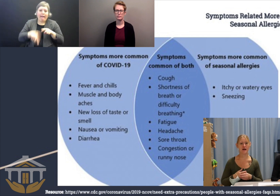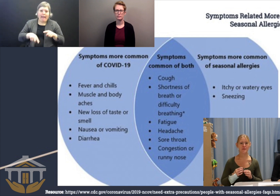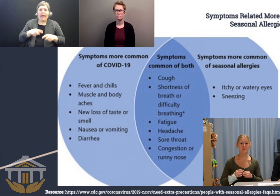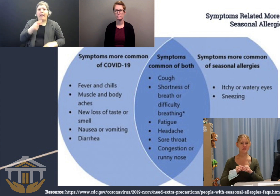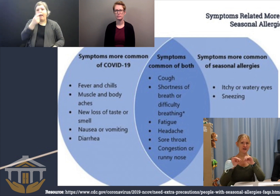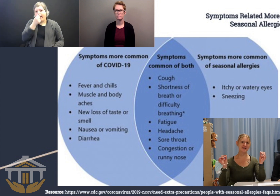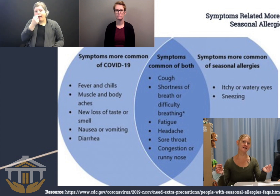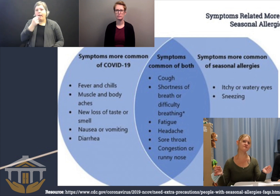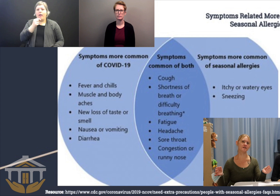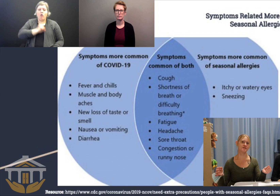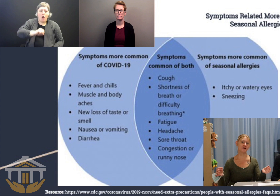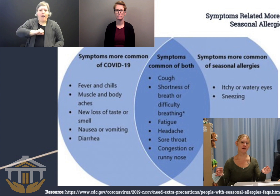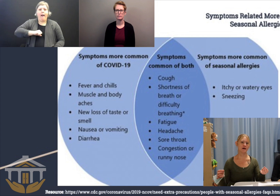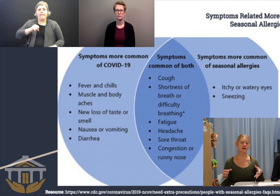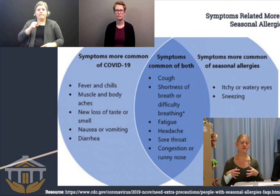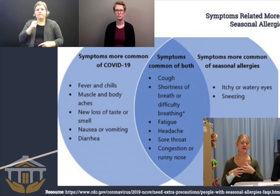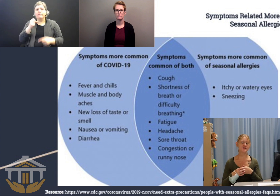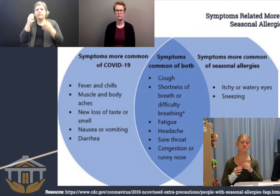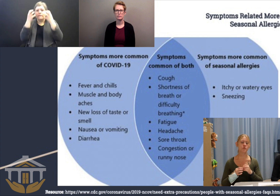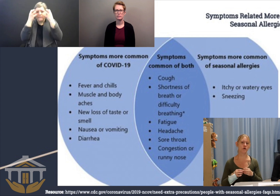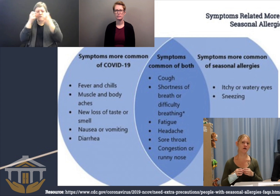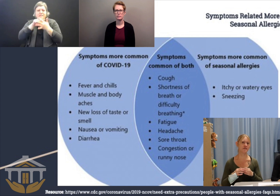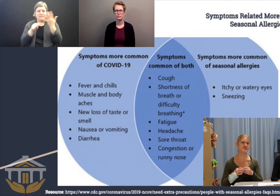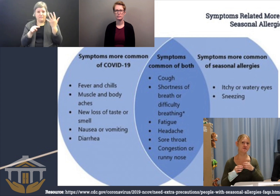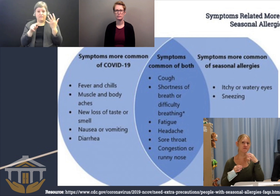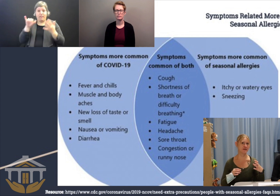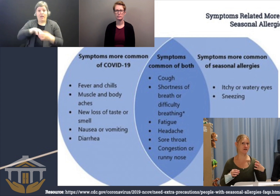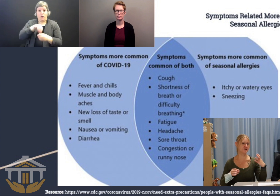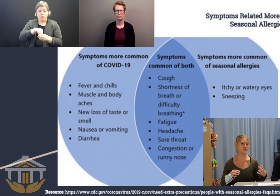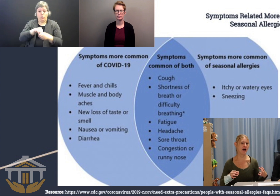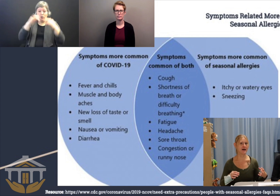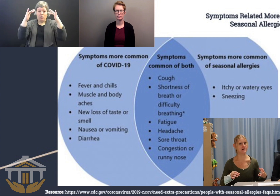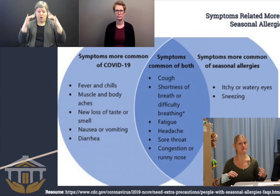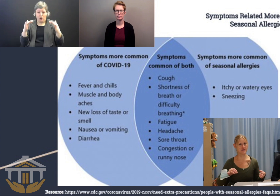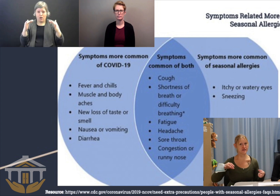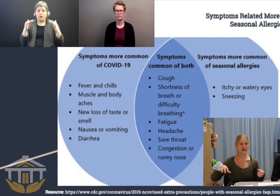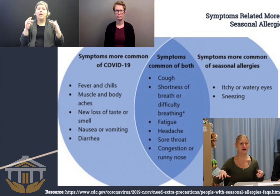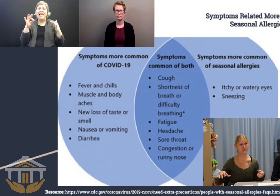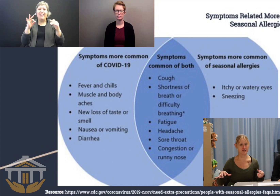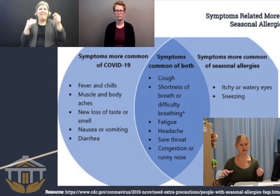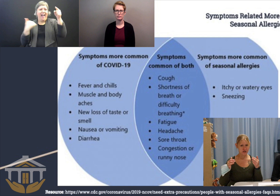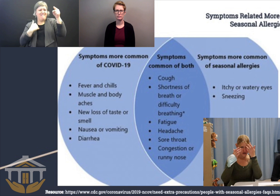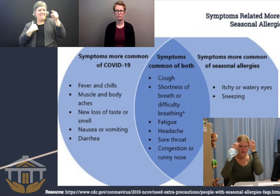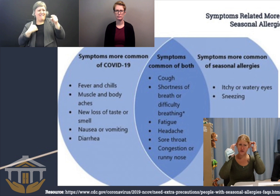But when you break it down further COVID is more of the severe side versus allergies so